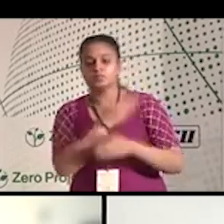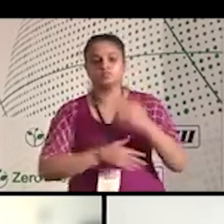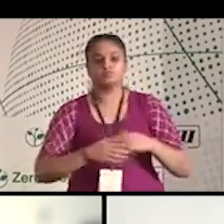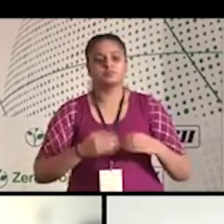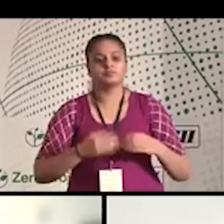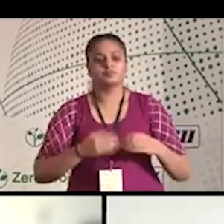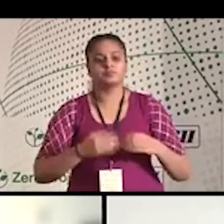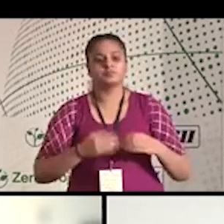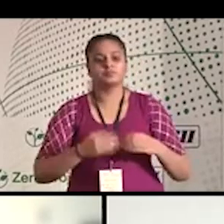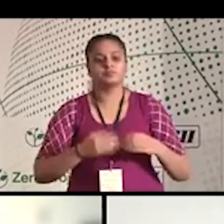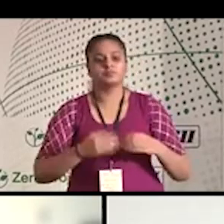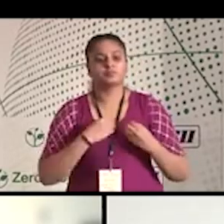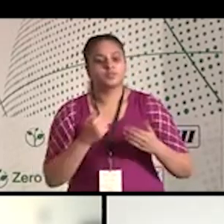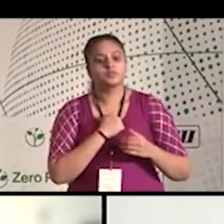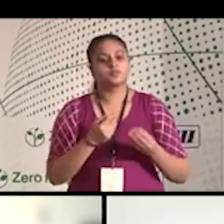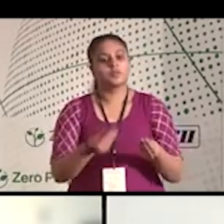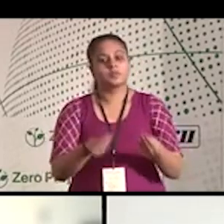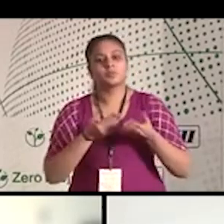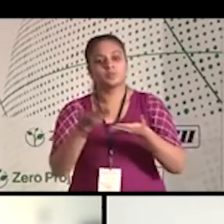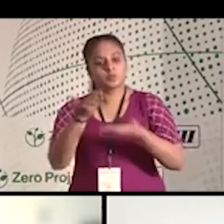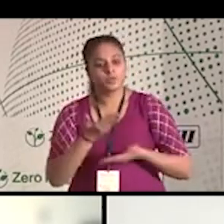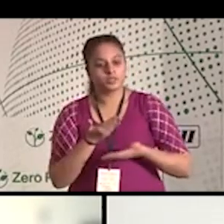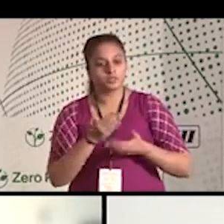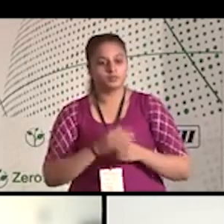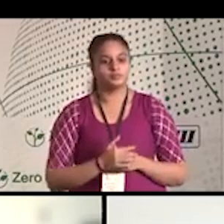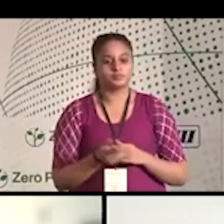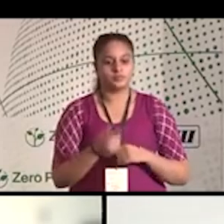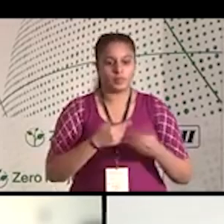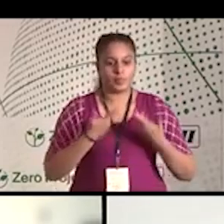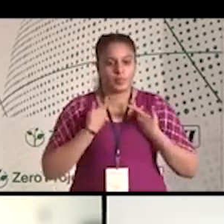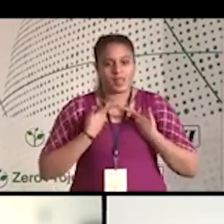You're welcome. That we have these things. And I'm a little tired of having to say thank you.